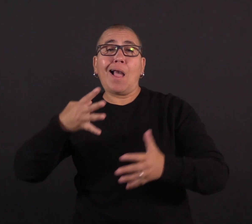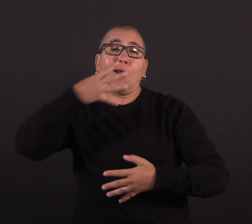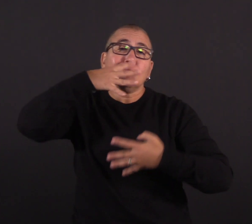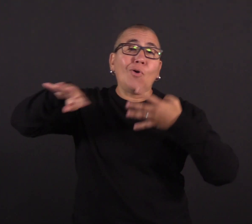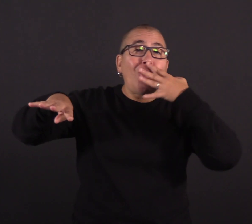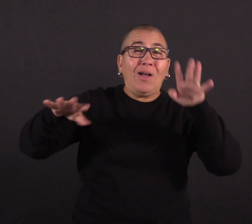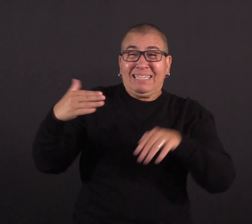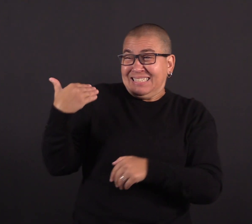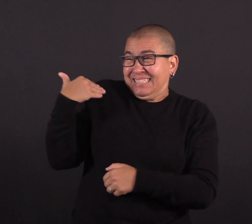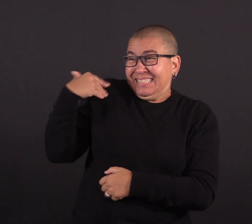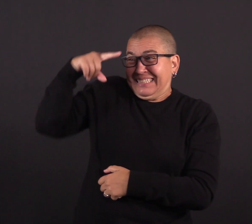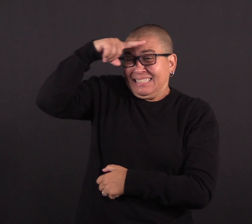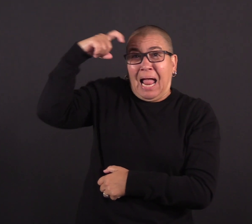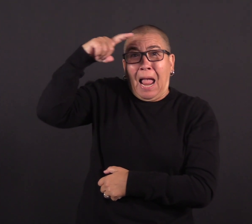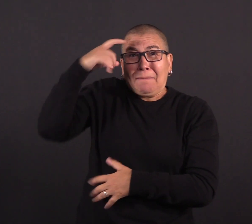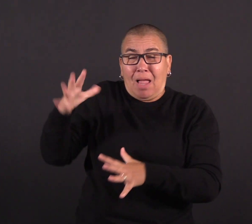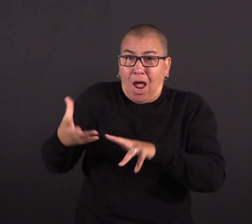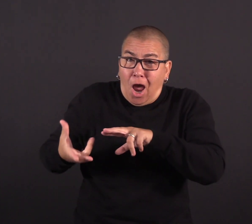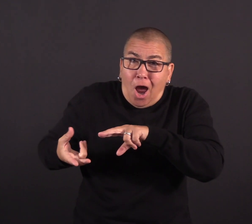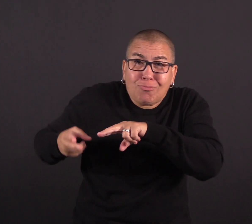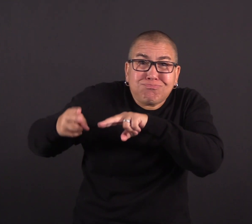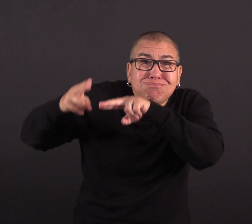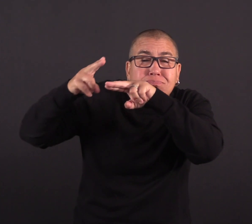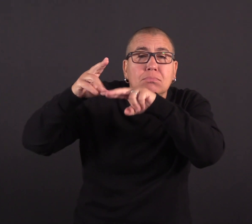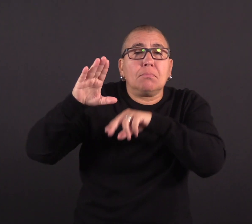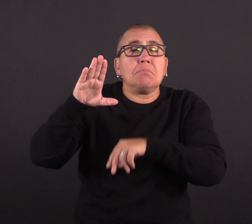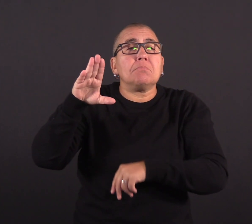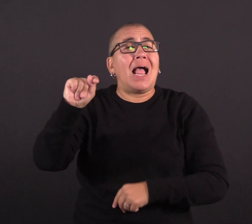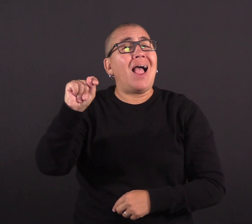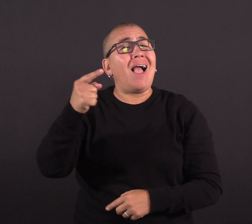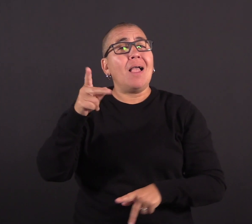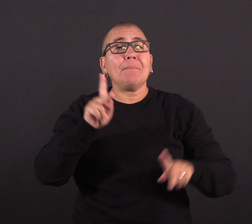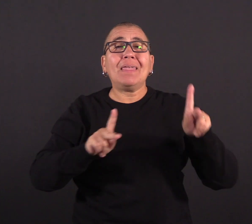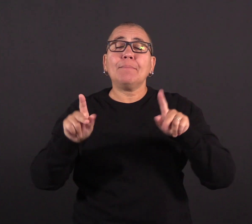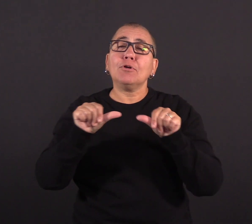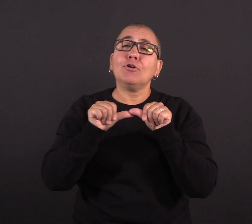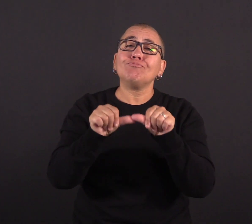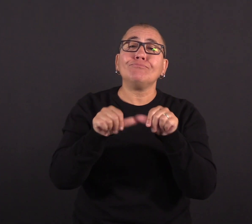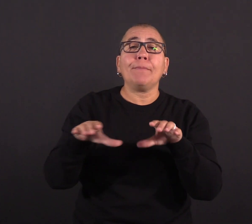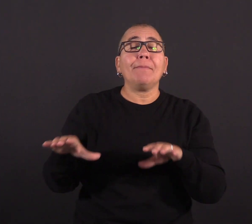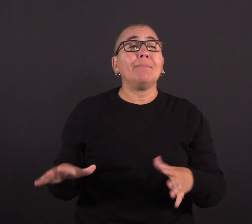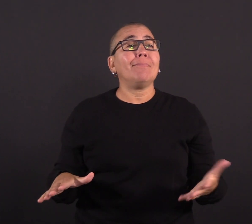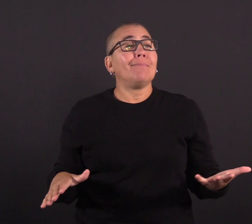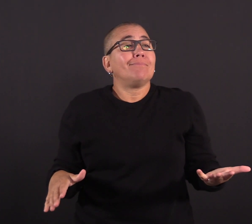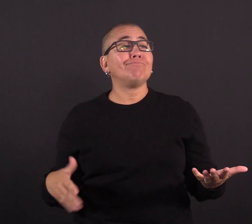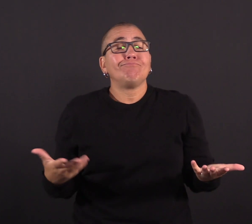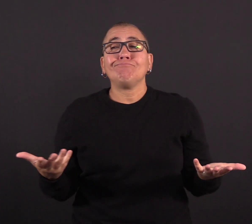let its guard down and is ignoring the summer wave of infections, despite the fact that the virus is